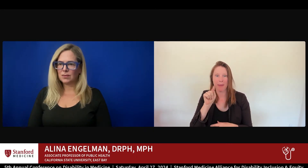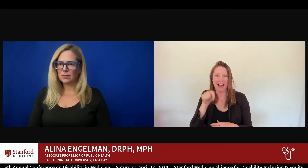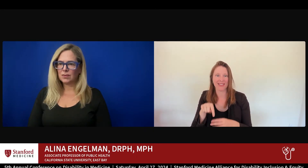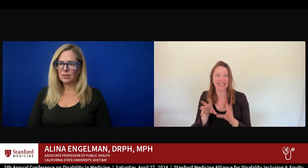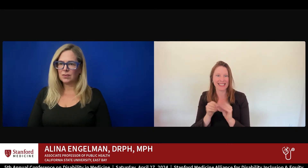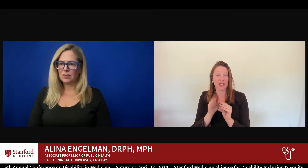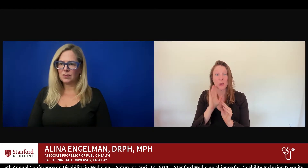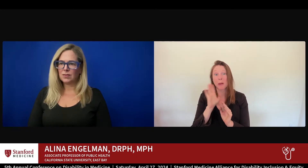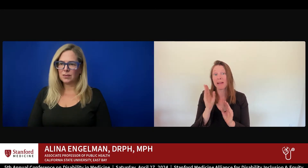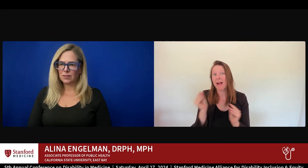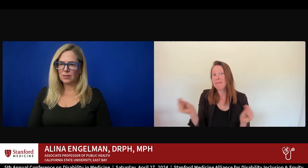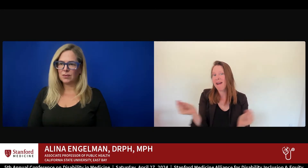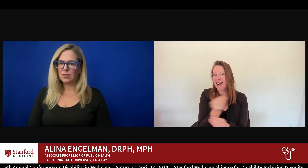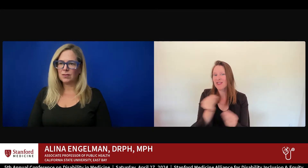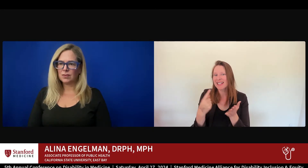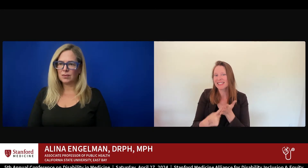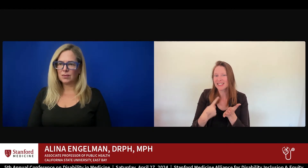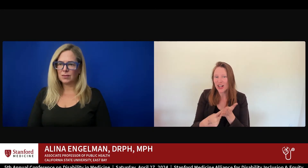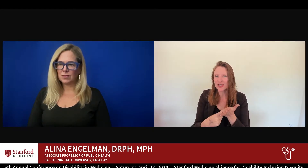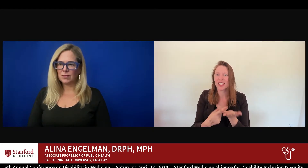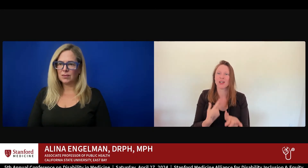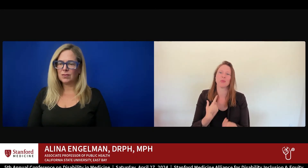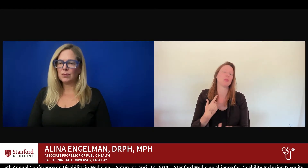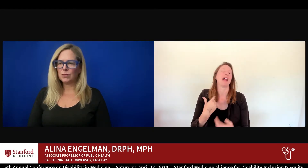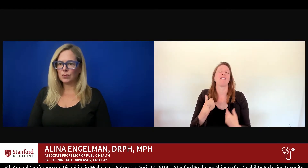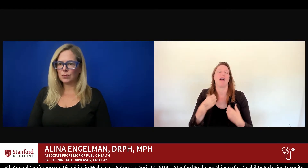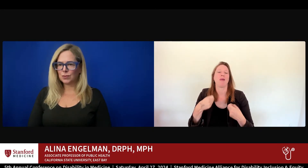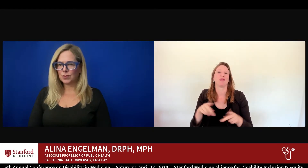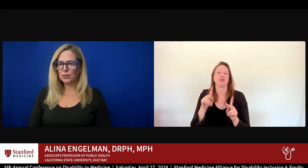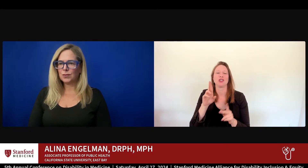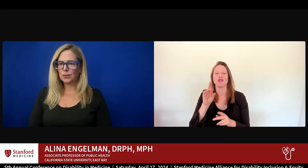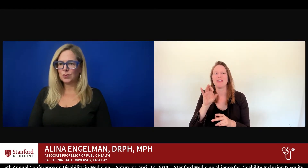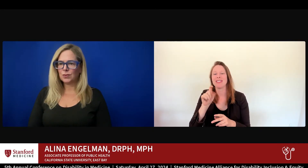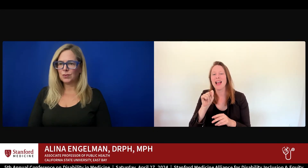the missing steps, that will be the format for the session that I'll be moderating.